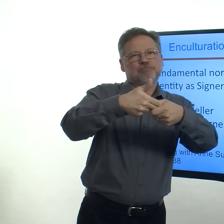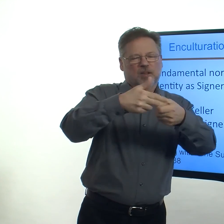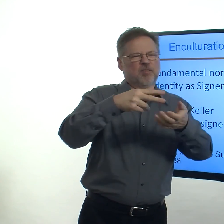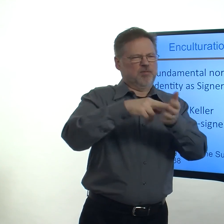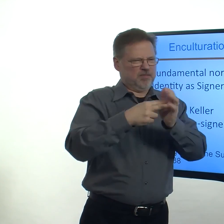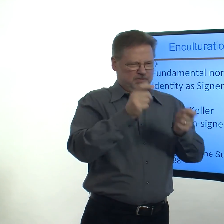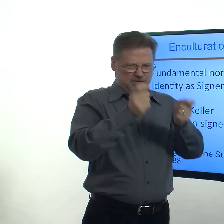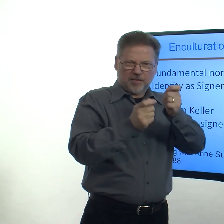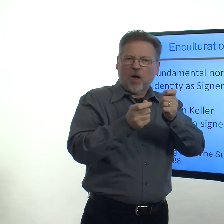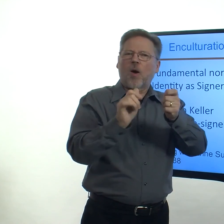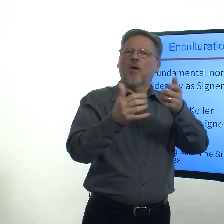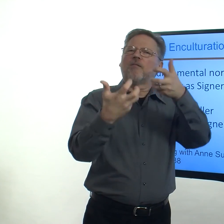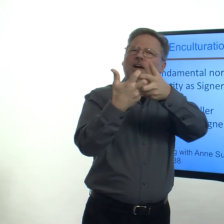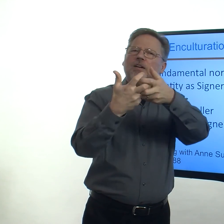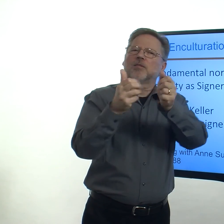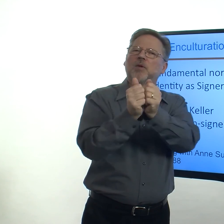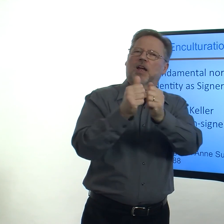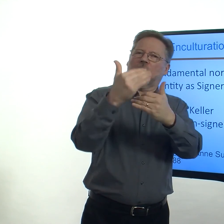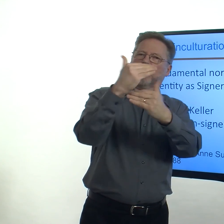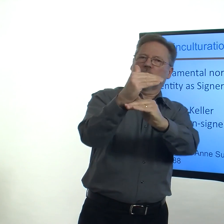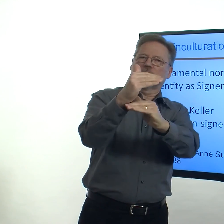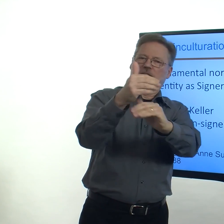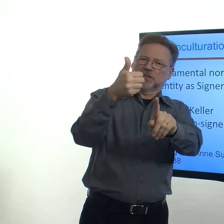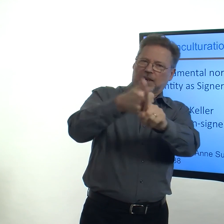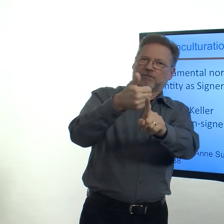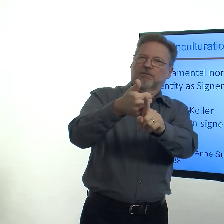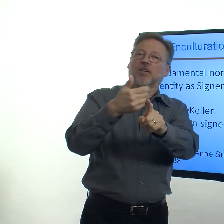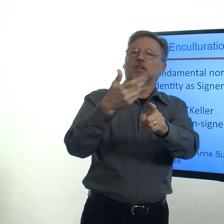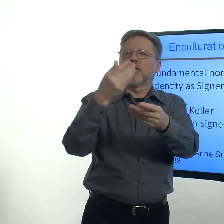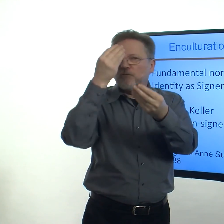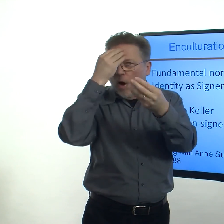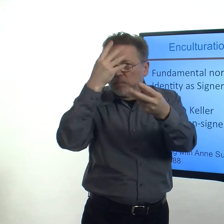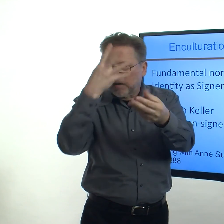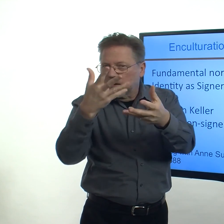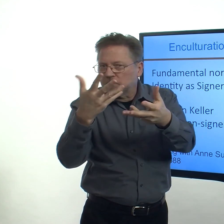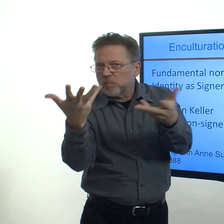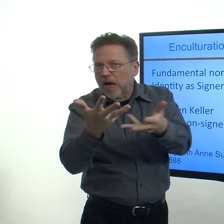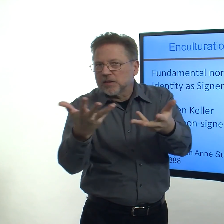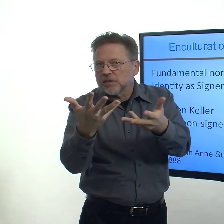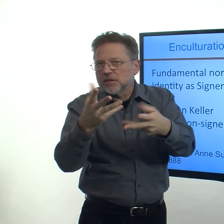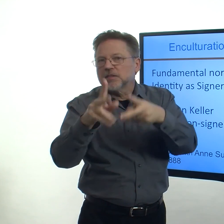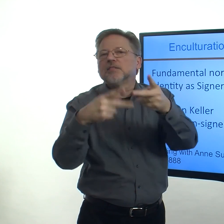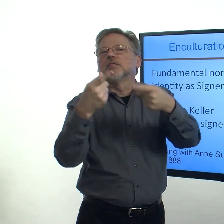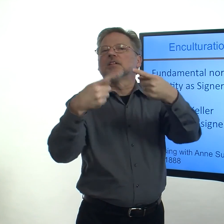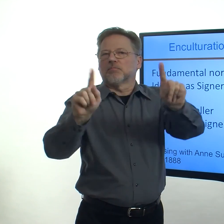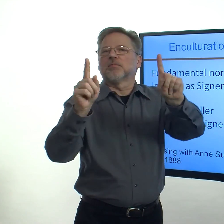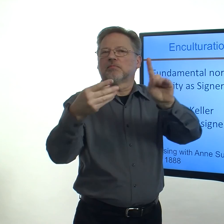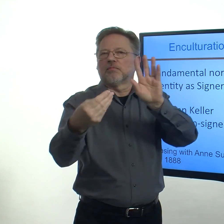DeafBlind people to have access. This accommodation is simply another type of constraint, what type of information is